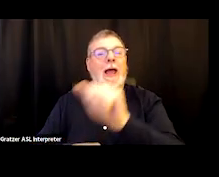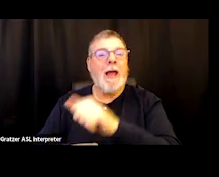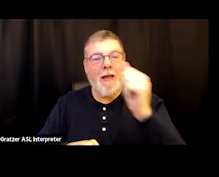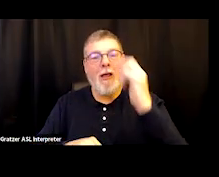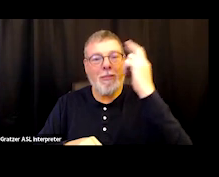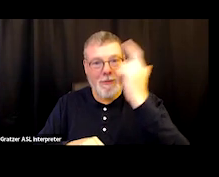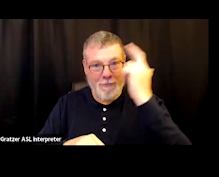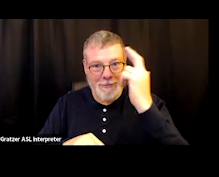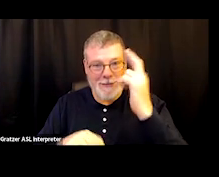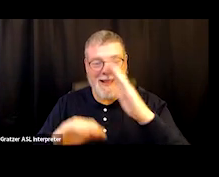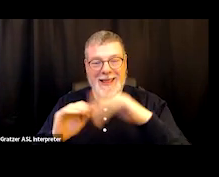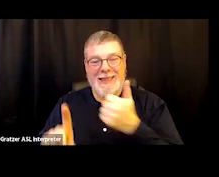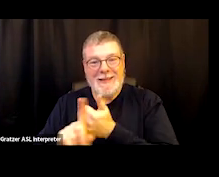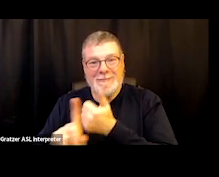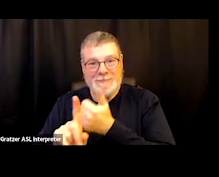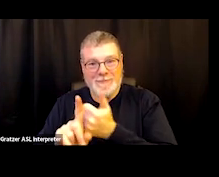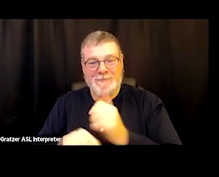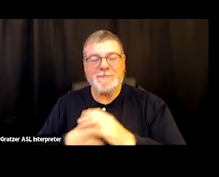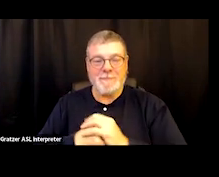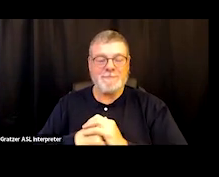other than just their own earnings history.